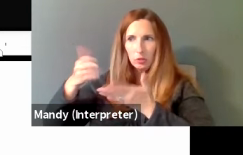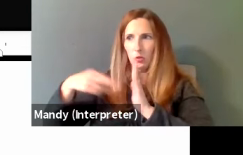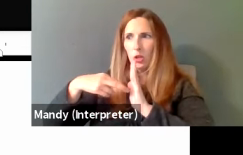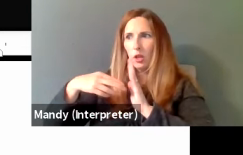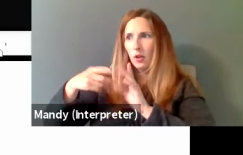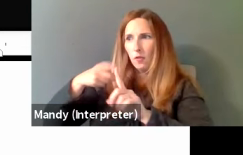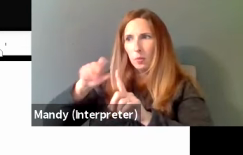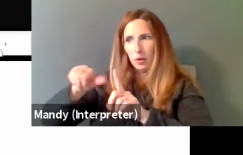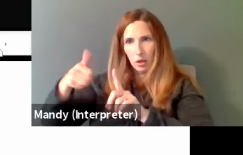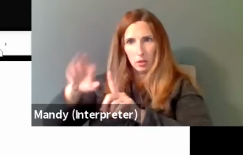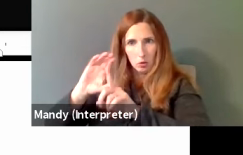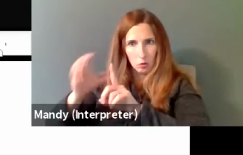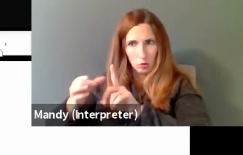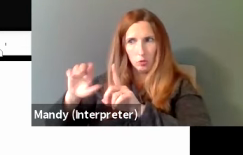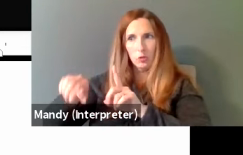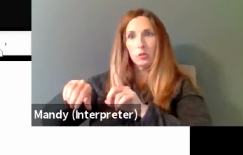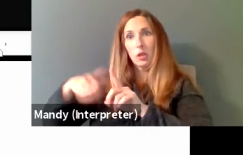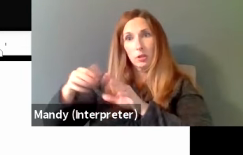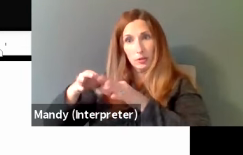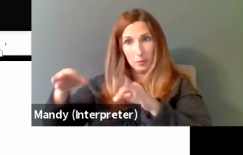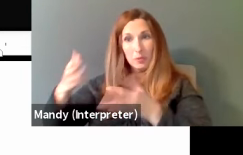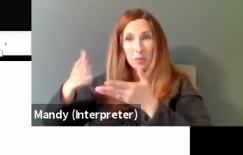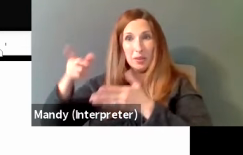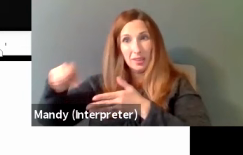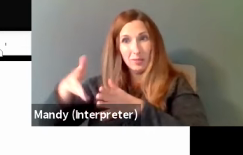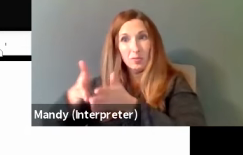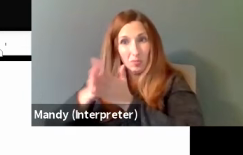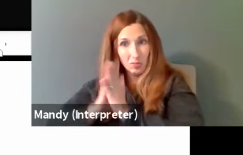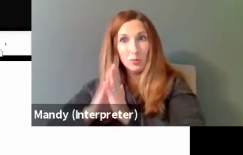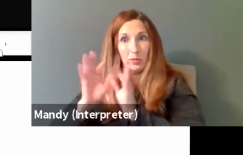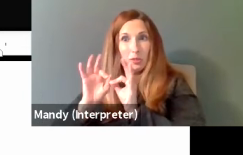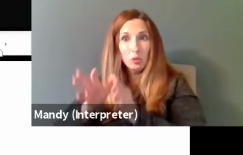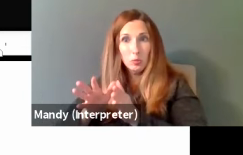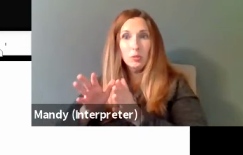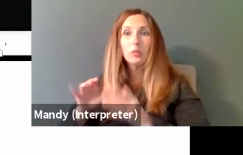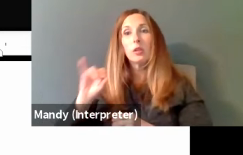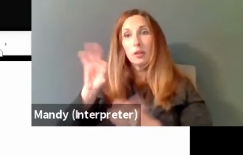that might have asked you for an interpreter if you have that data that's great.